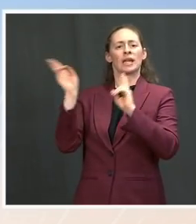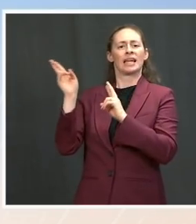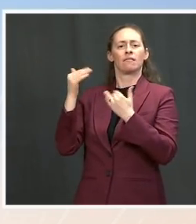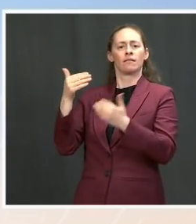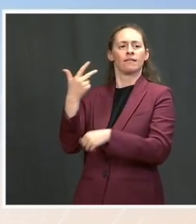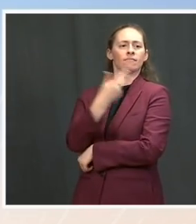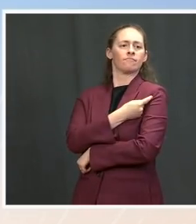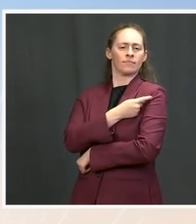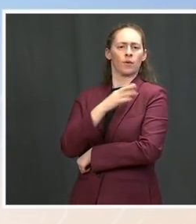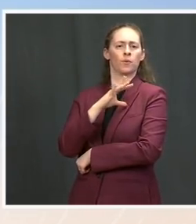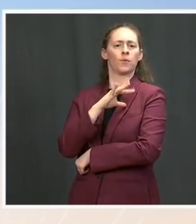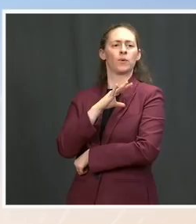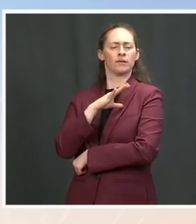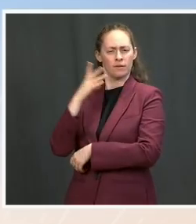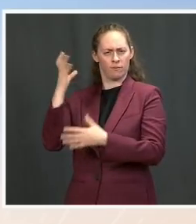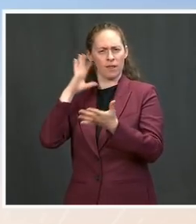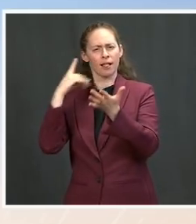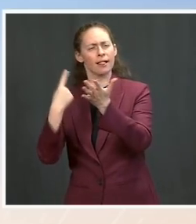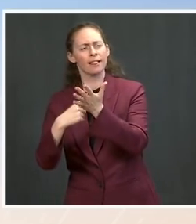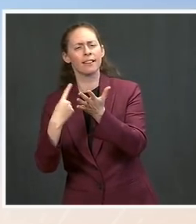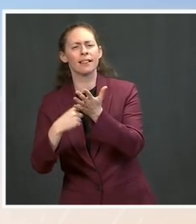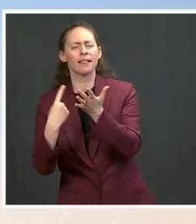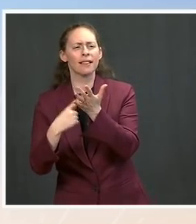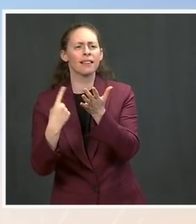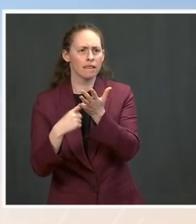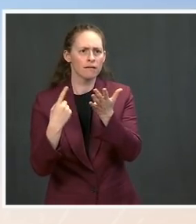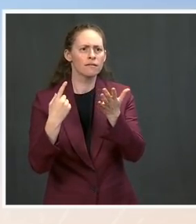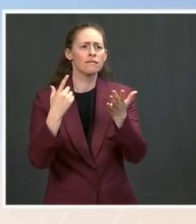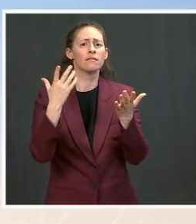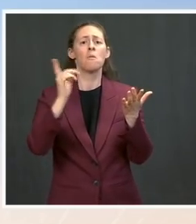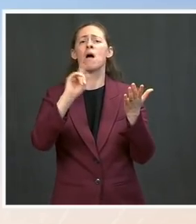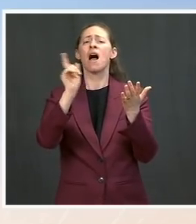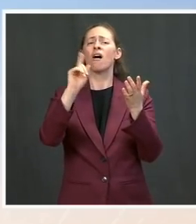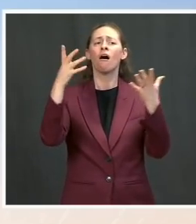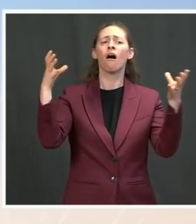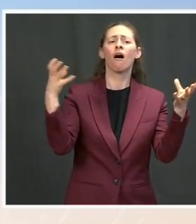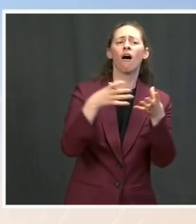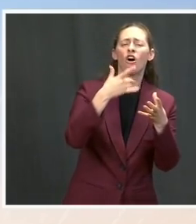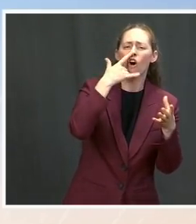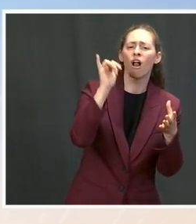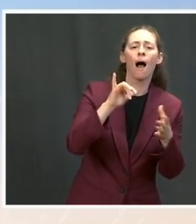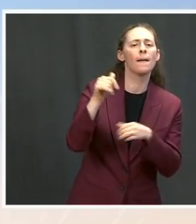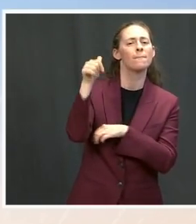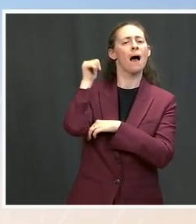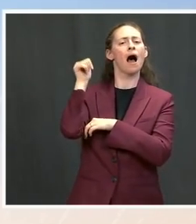was people being able to gather in their backyard and have a barbecue. And, obviously, we follow the advice